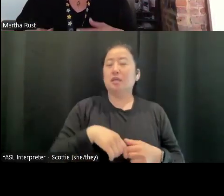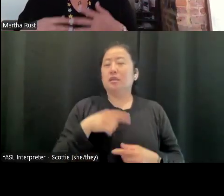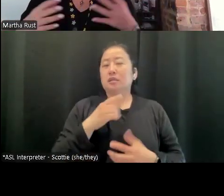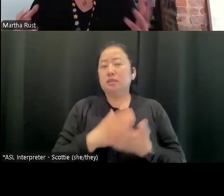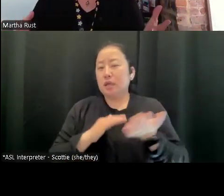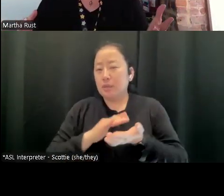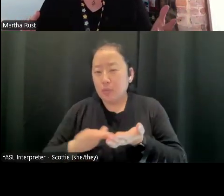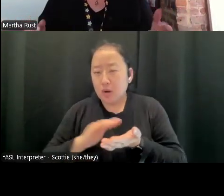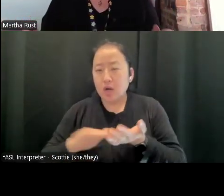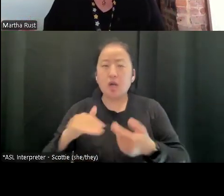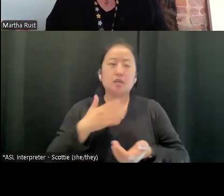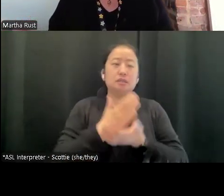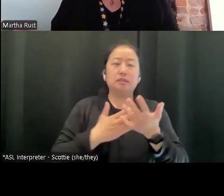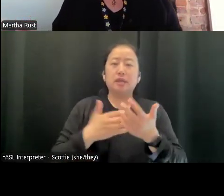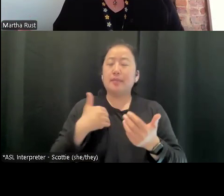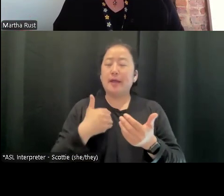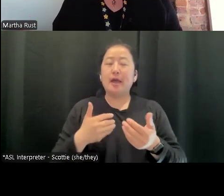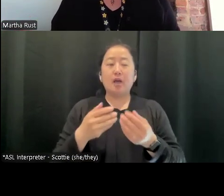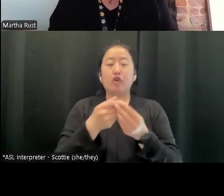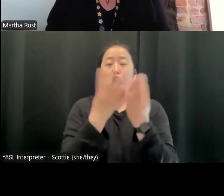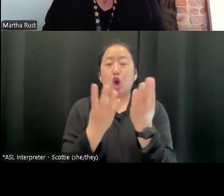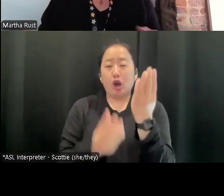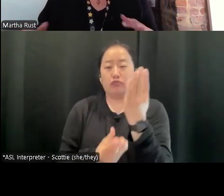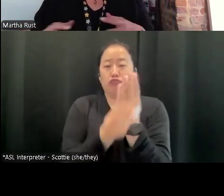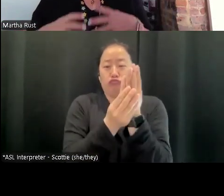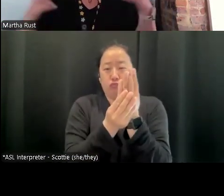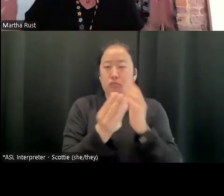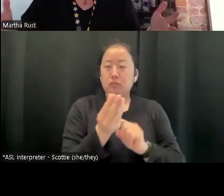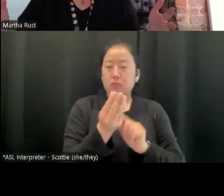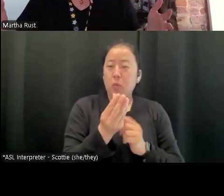We had card holders as well. We had card holders that we made out